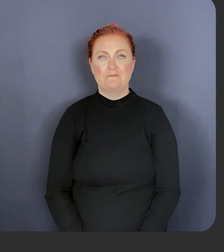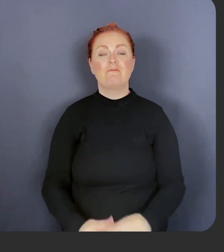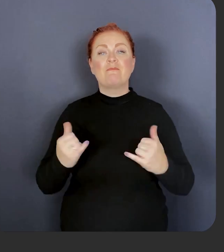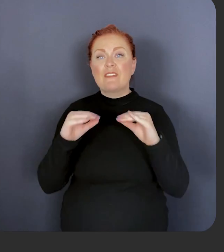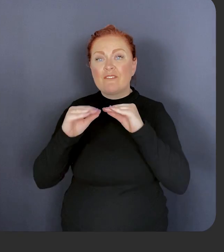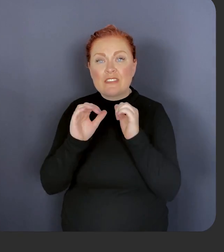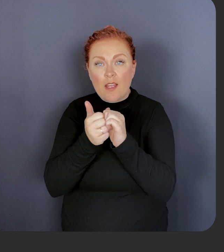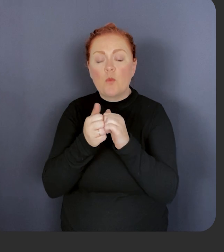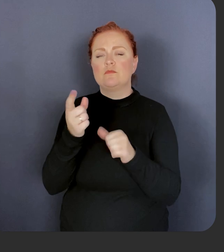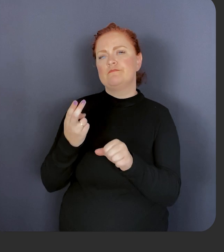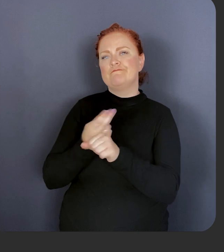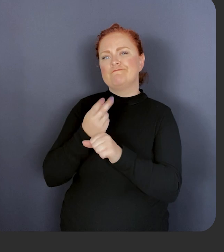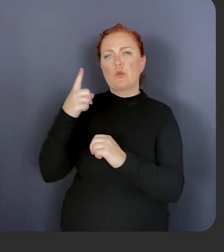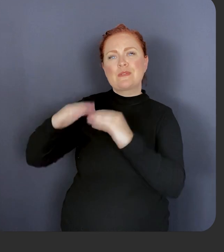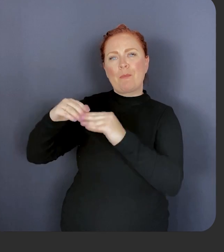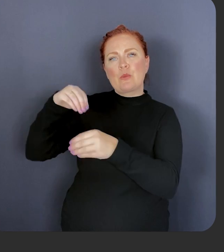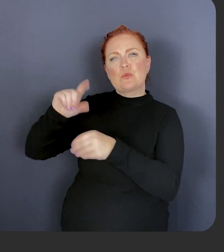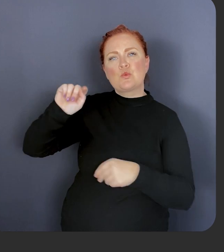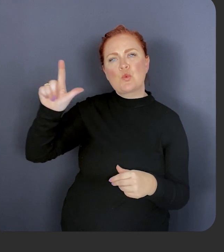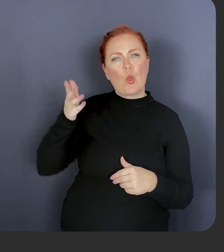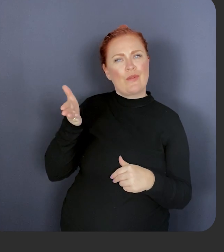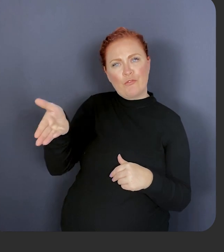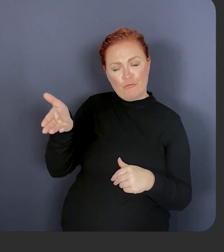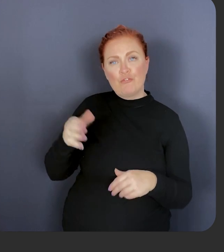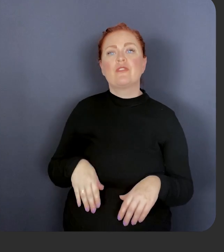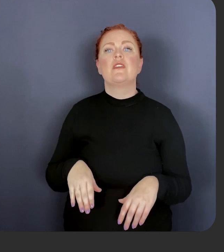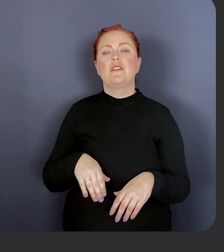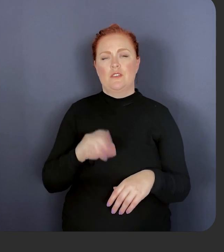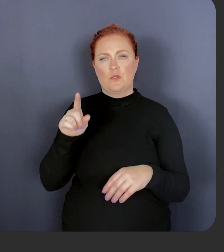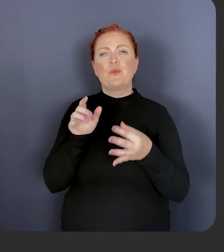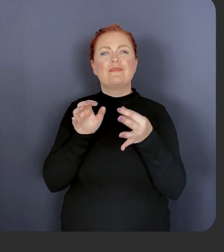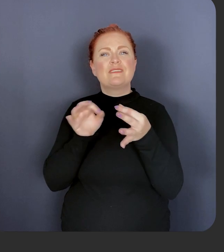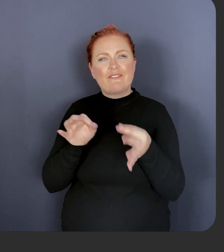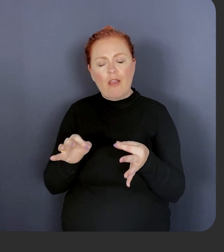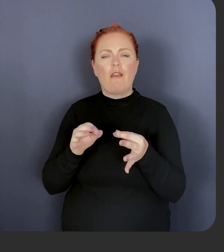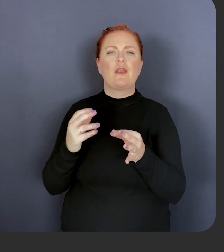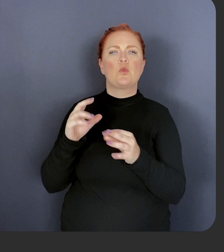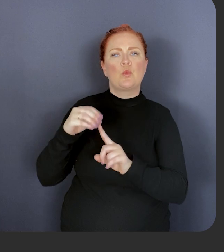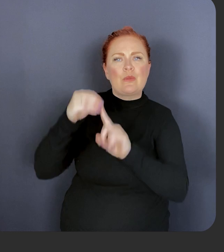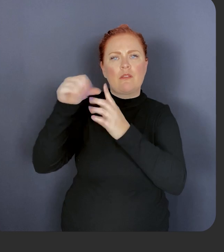To fix this, we're going to use that built-in tool. So if we go to Define Page Titles,